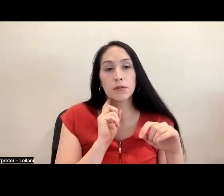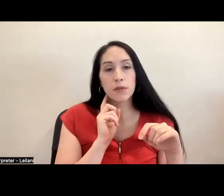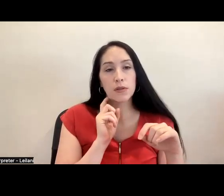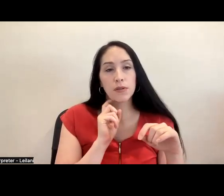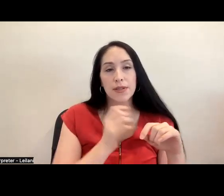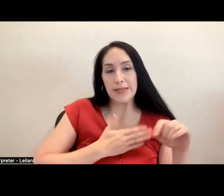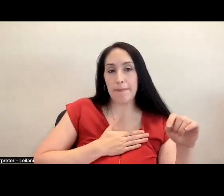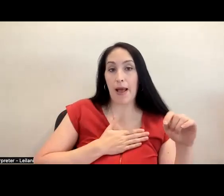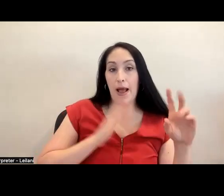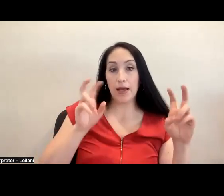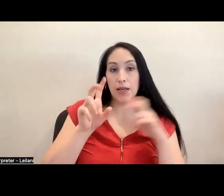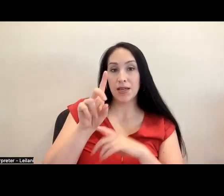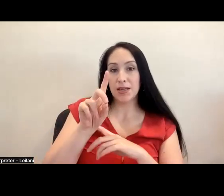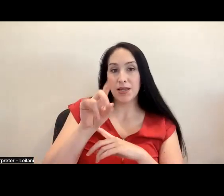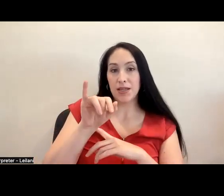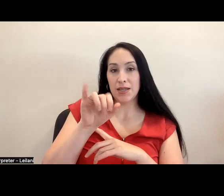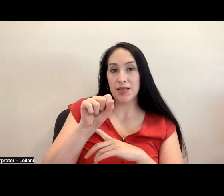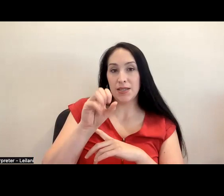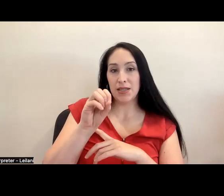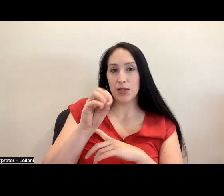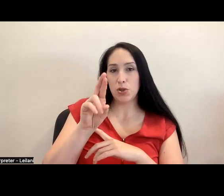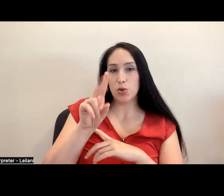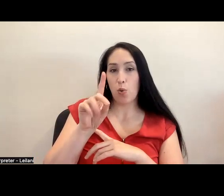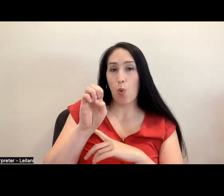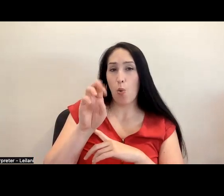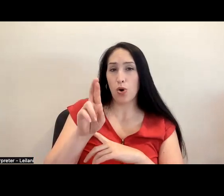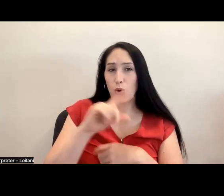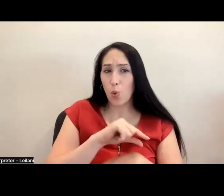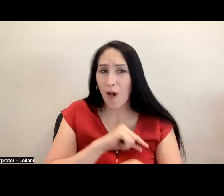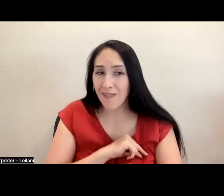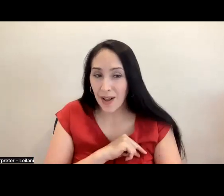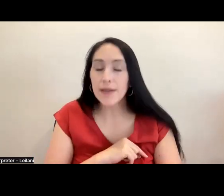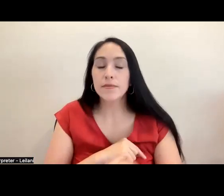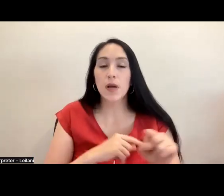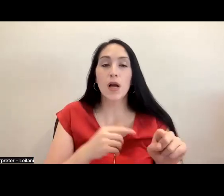qualify? We have a eligibility wizard on our website as well typically, I tell individuals,